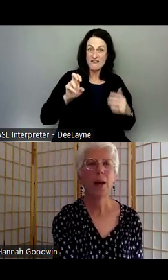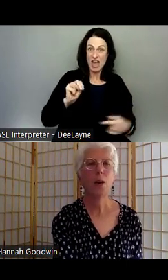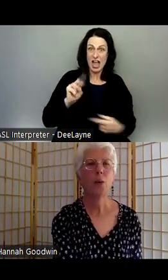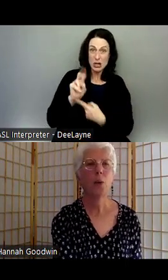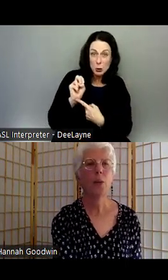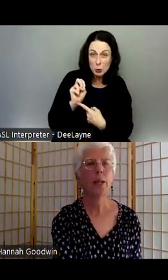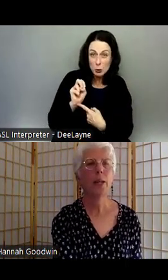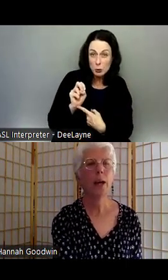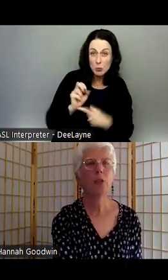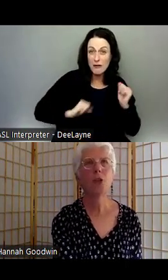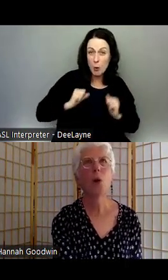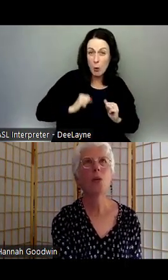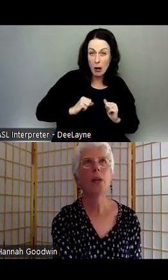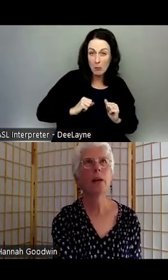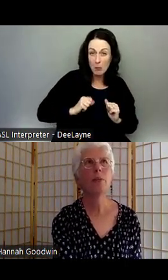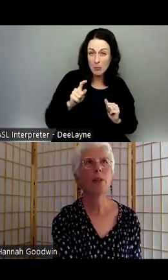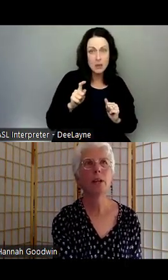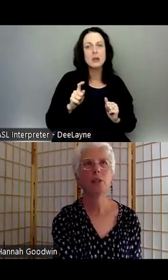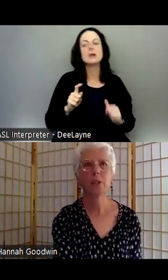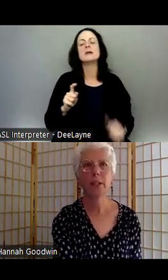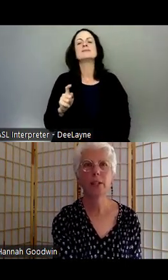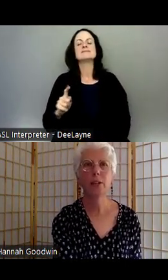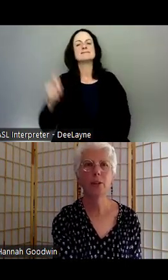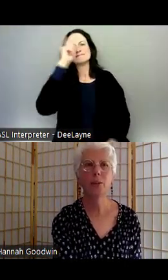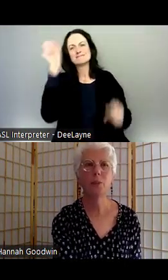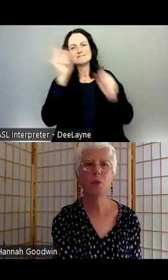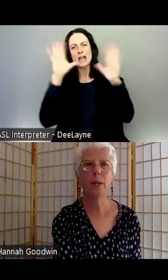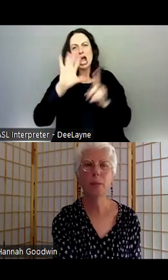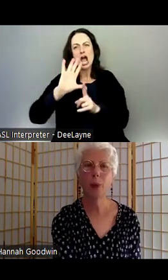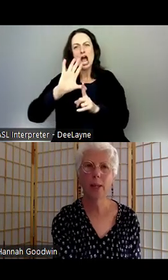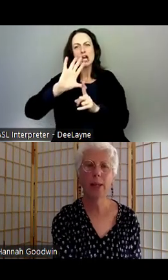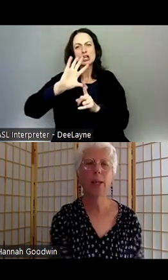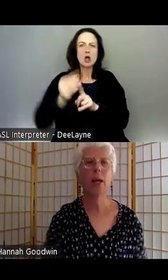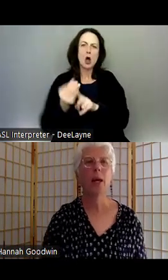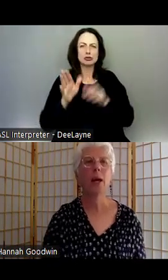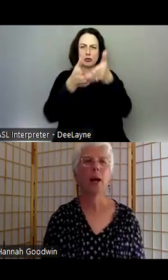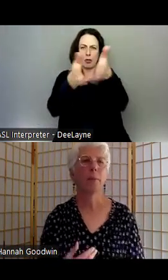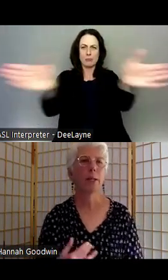Oh, we think... So think of the cultural sector really broadly.